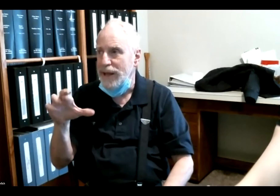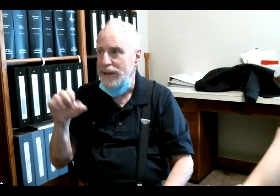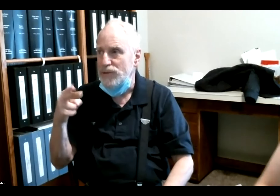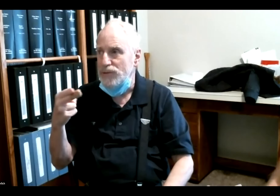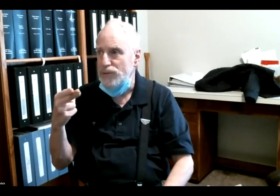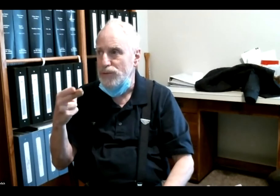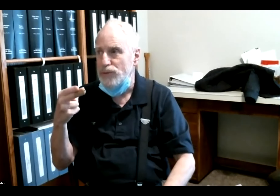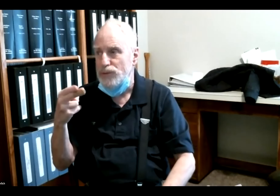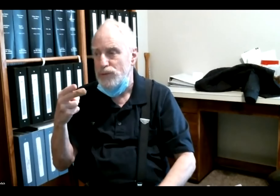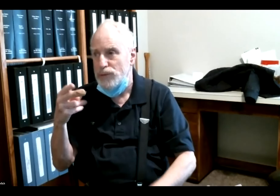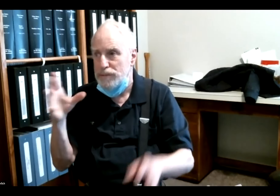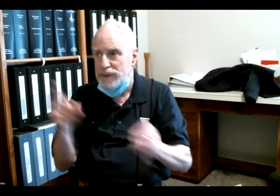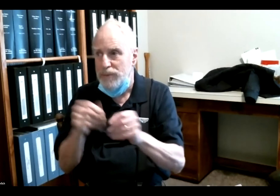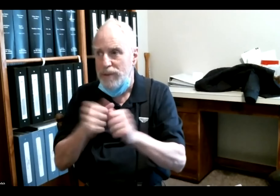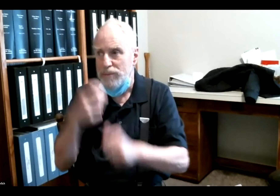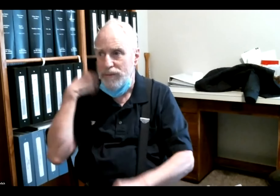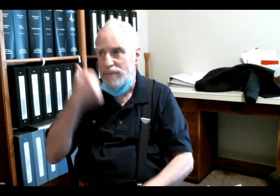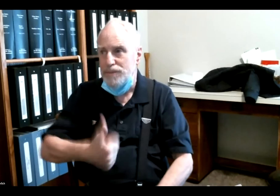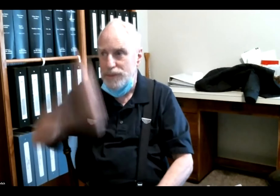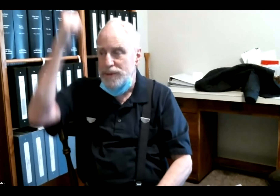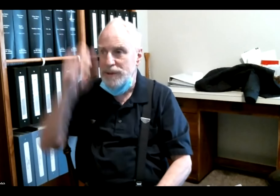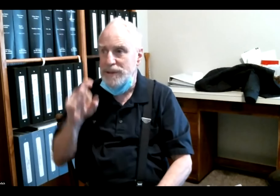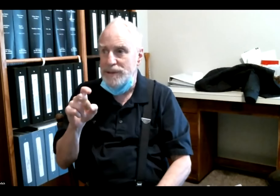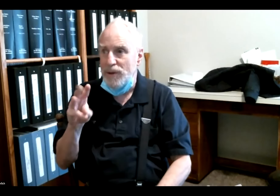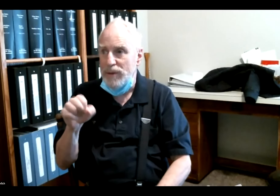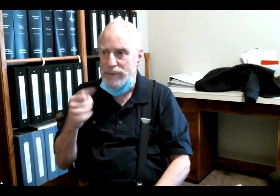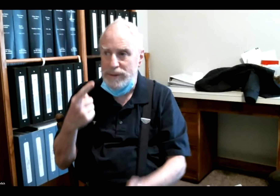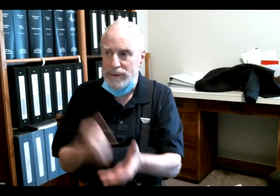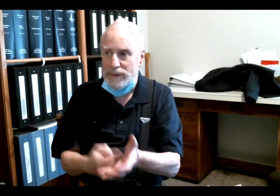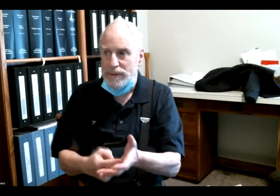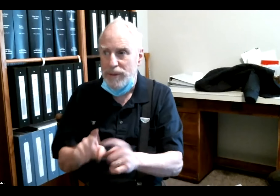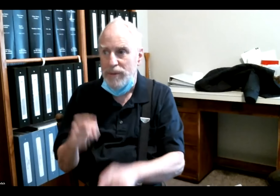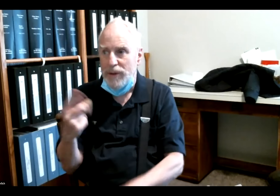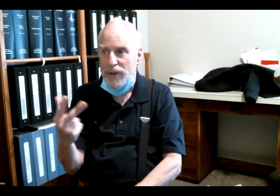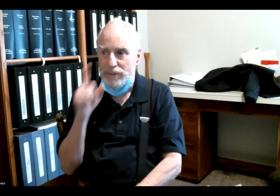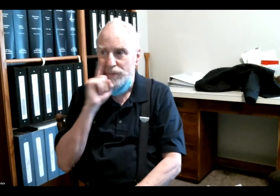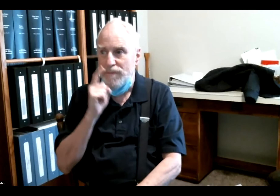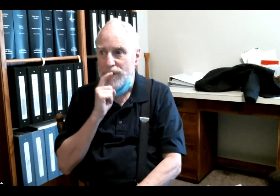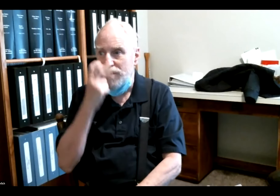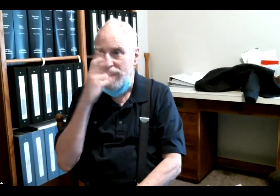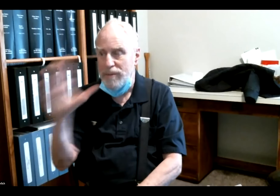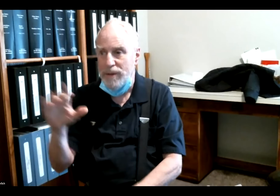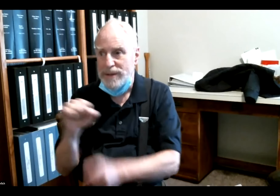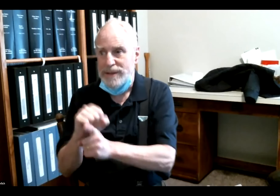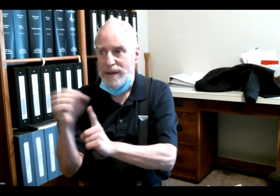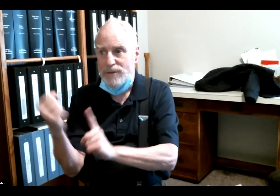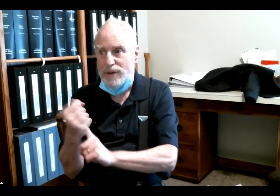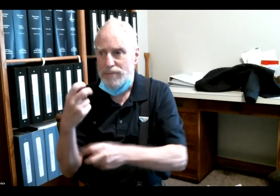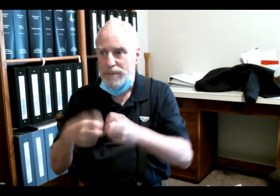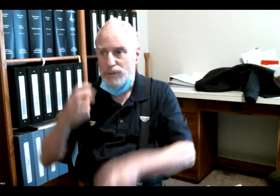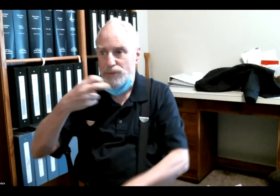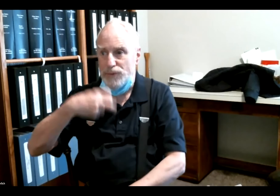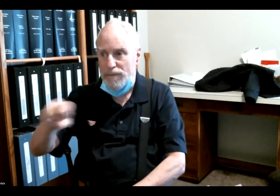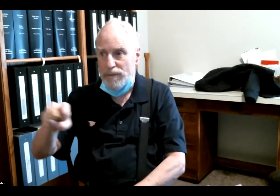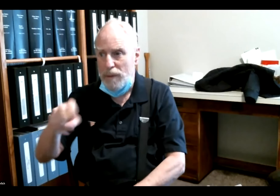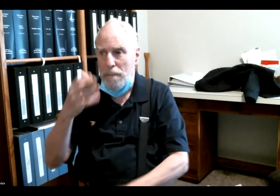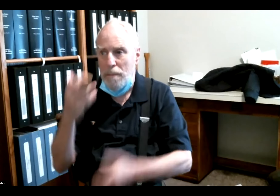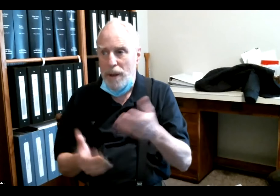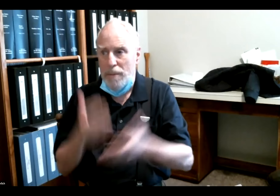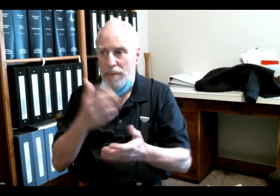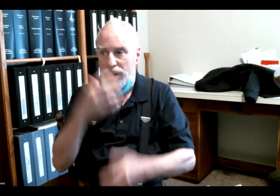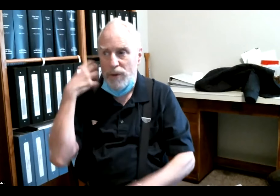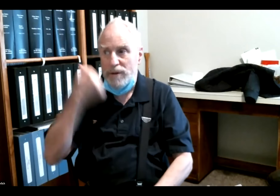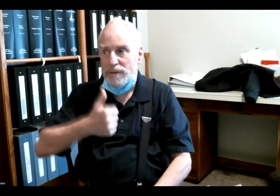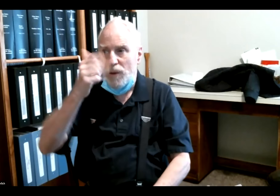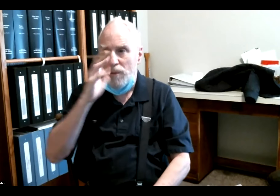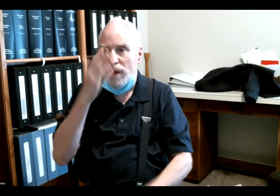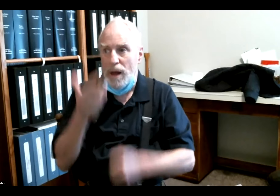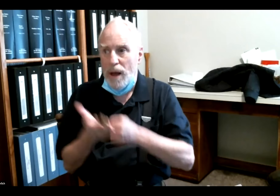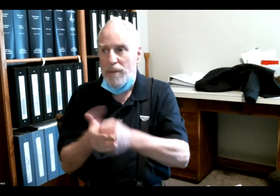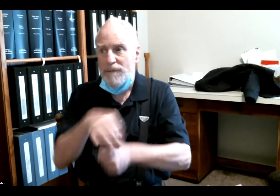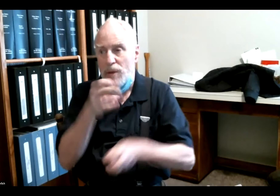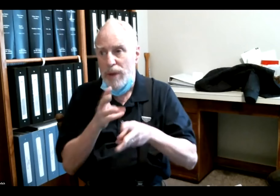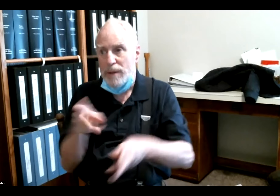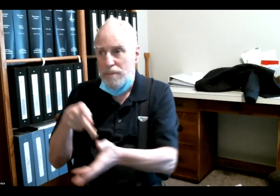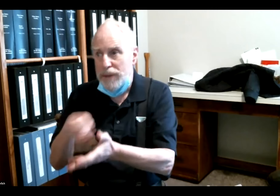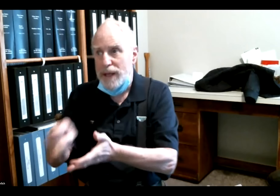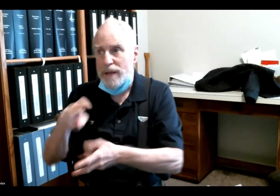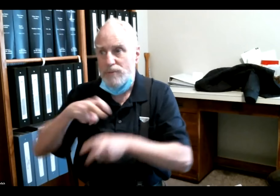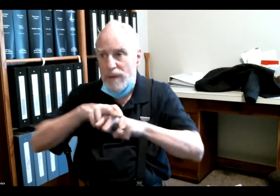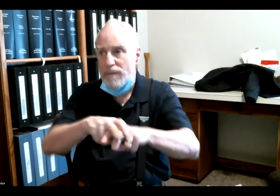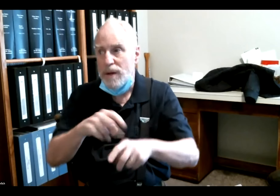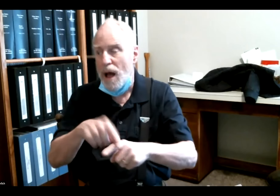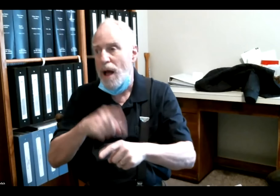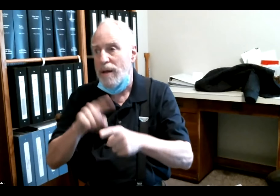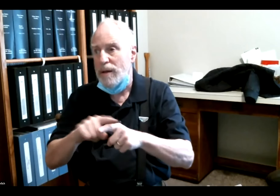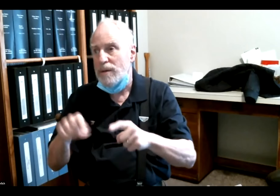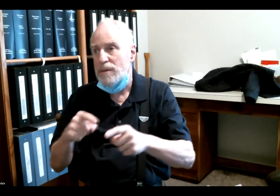Stephen: Why don't we have Sarah maybe take that issue of like transportation and